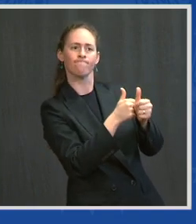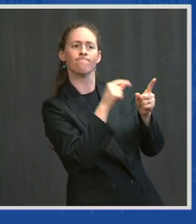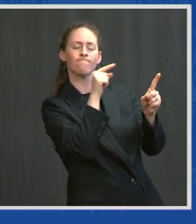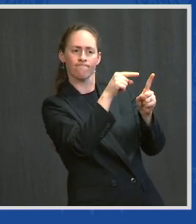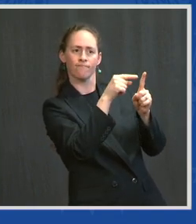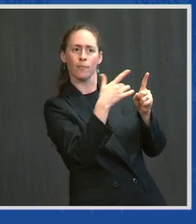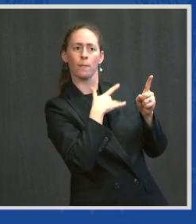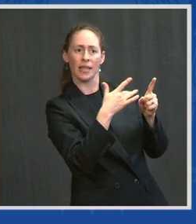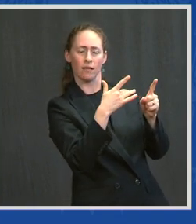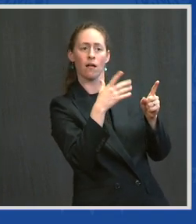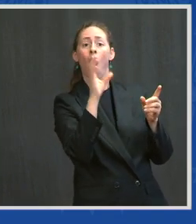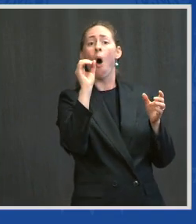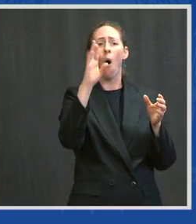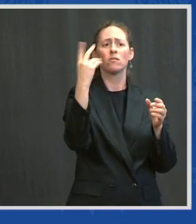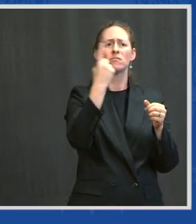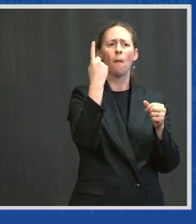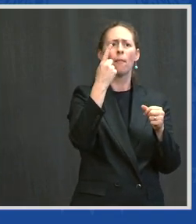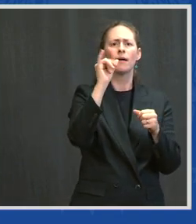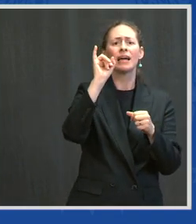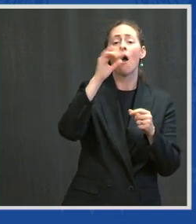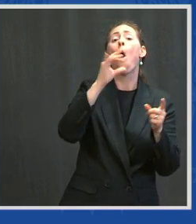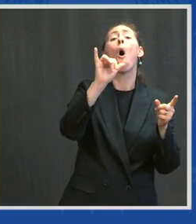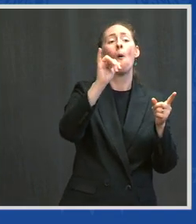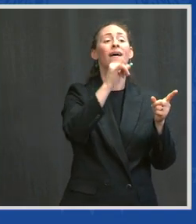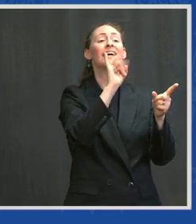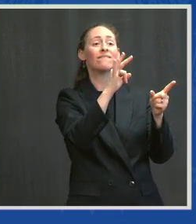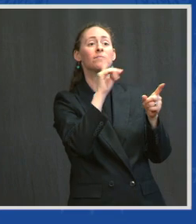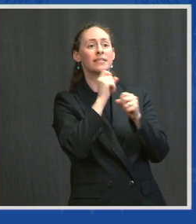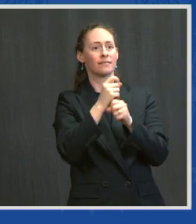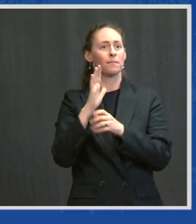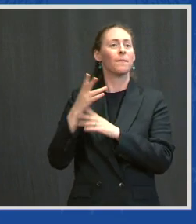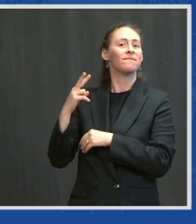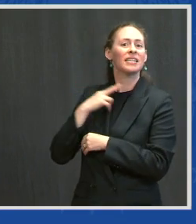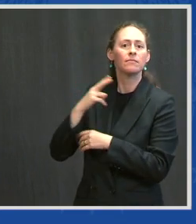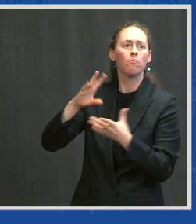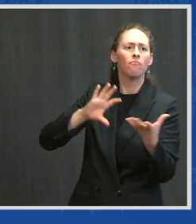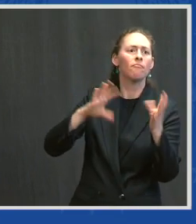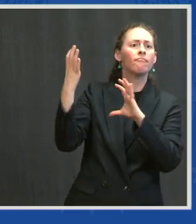We know who they are. They intervene before it's too late -- these -- these interrupters --